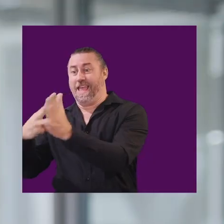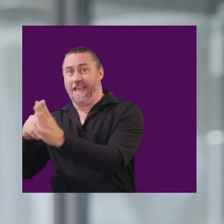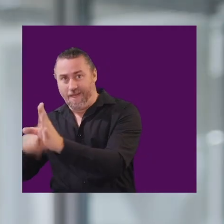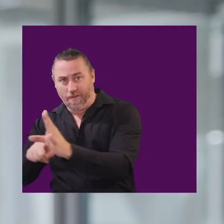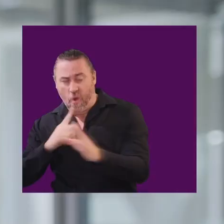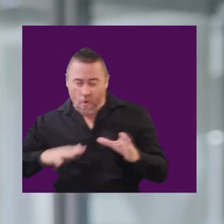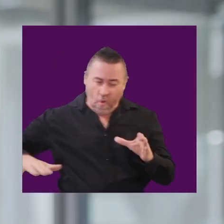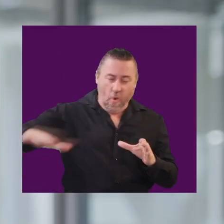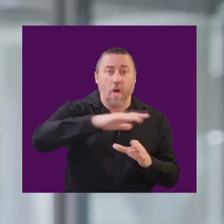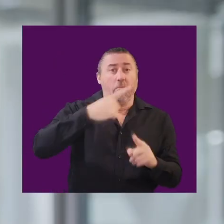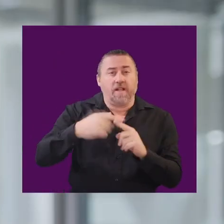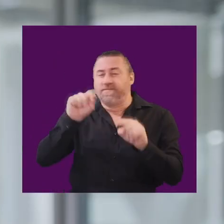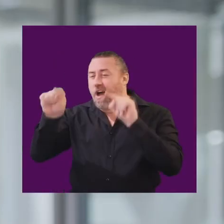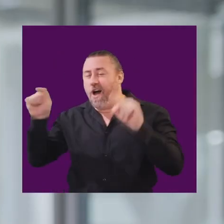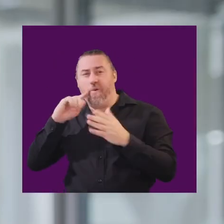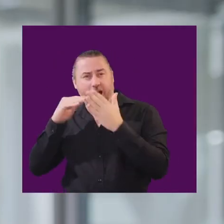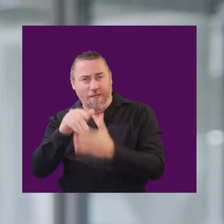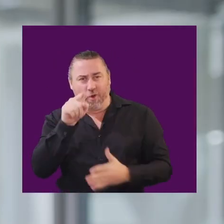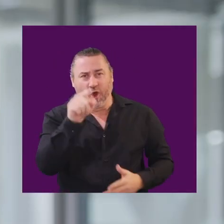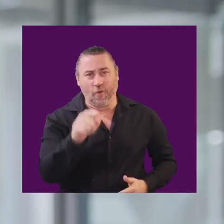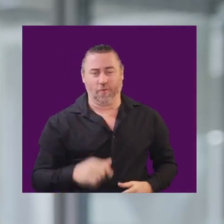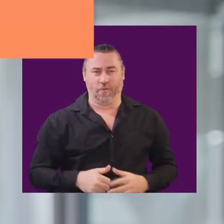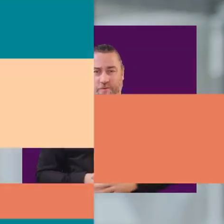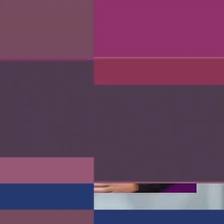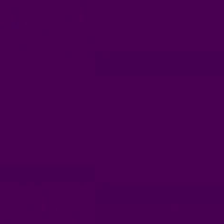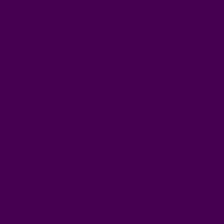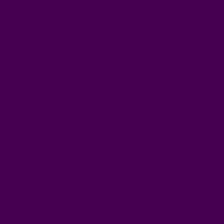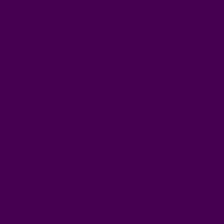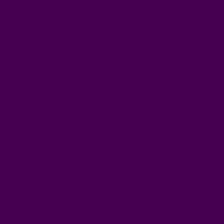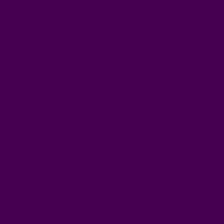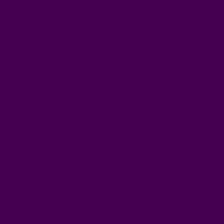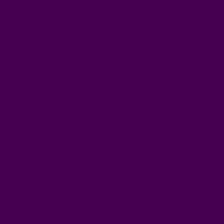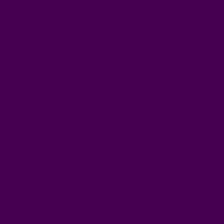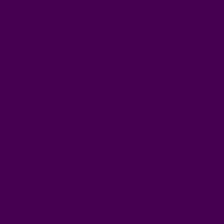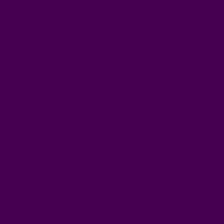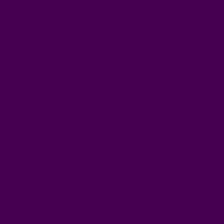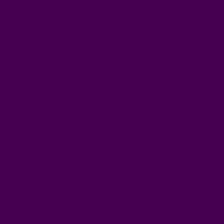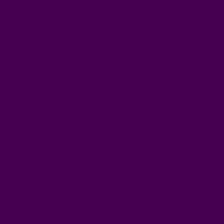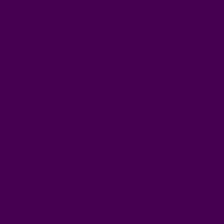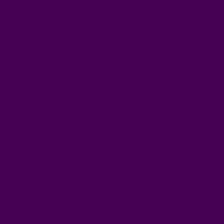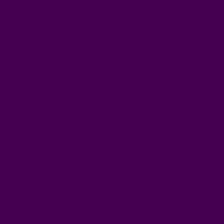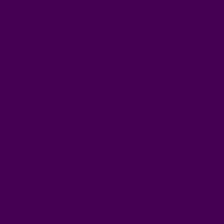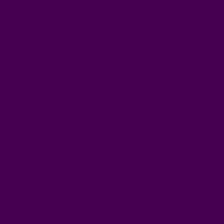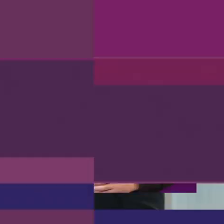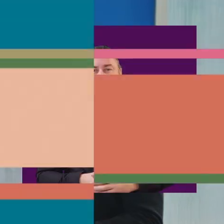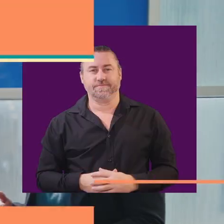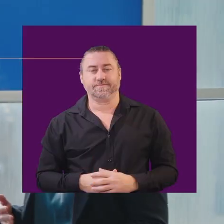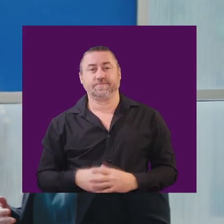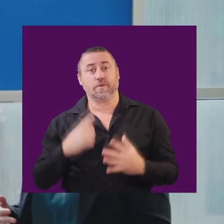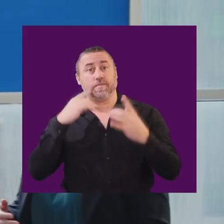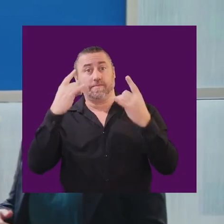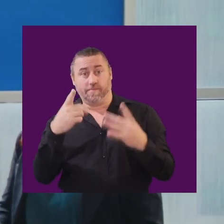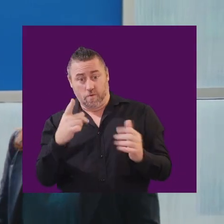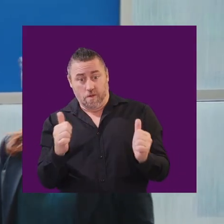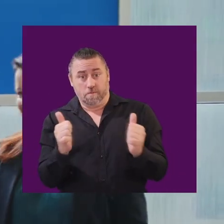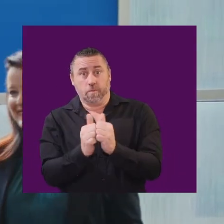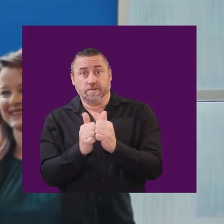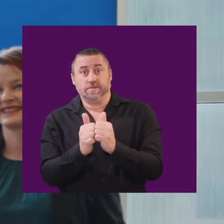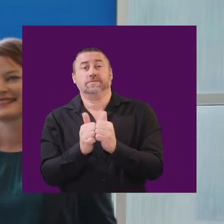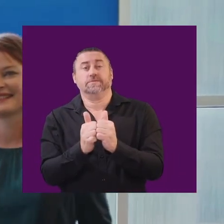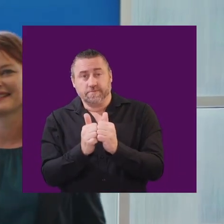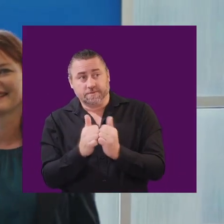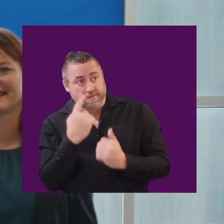and more health professionals who are all here to help you. When it's time for your appointment,